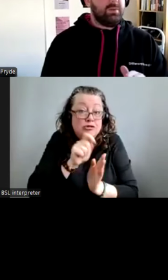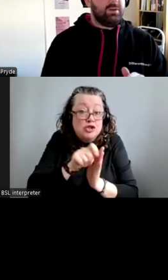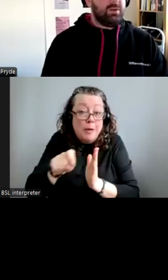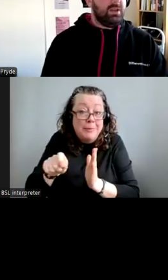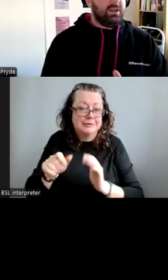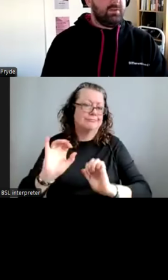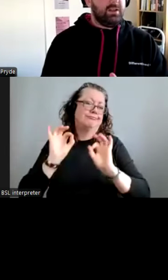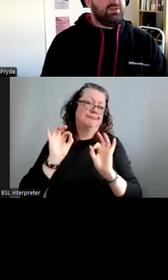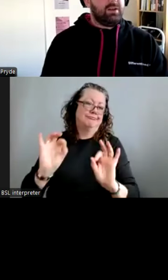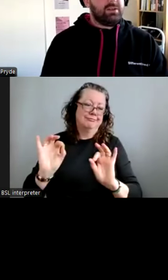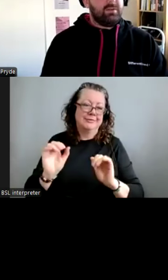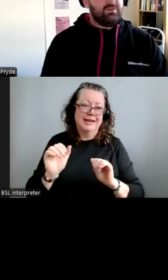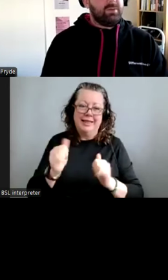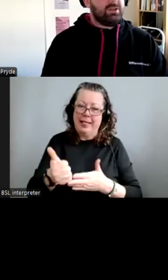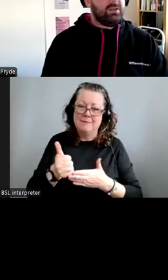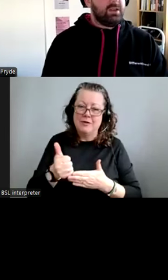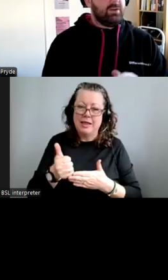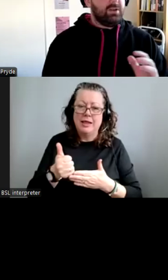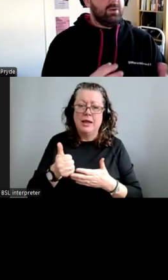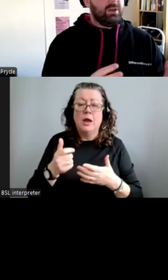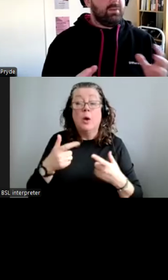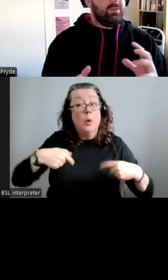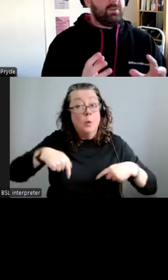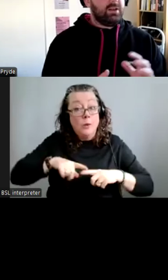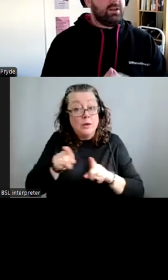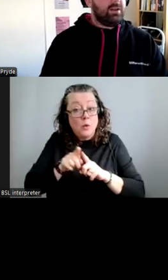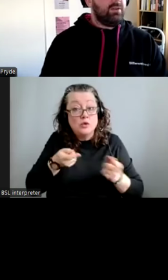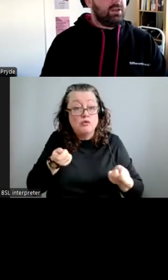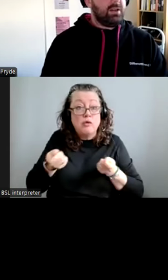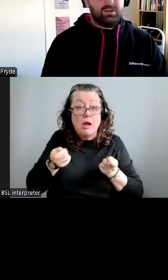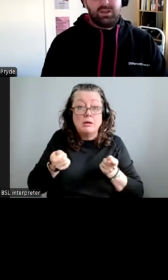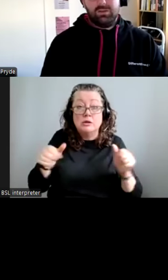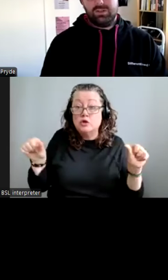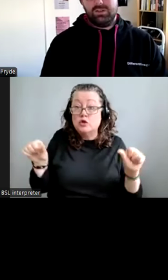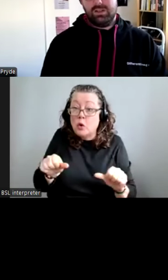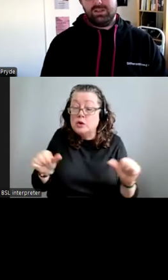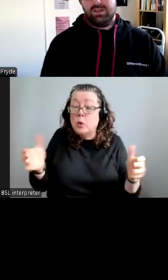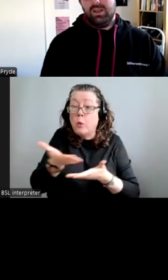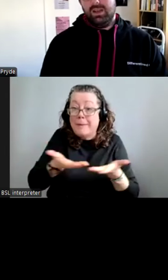where we can give you little nuggets of information to help you go away and figure out how we can actually make those changes.